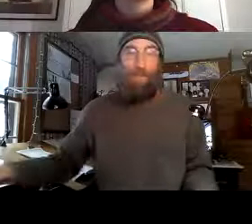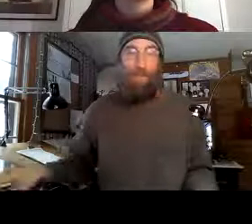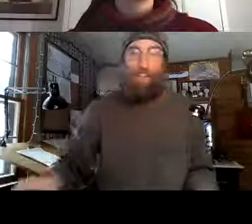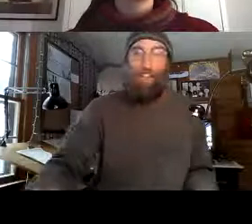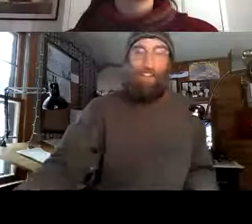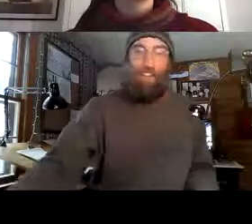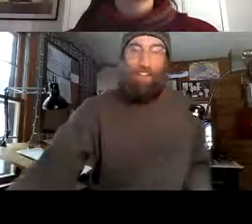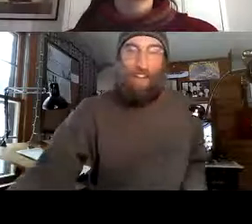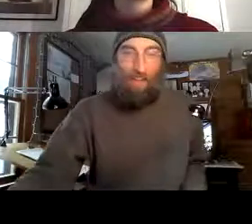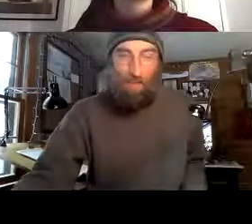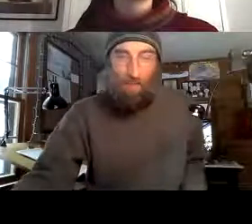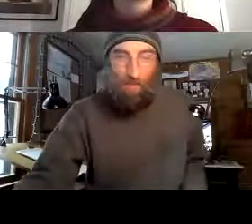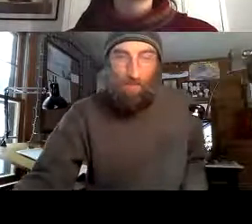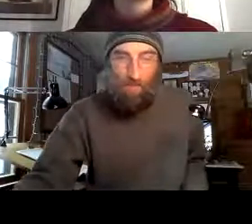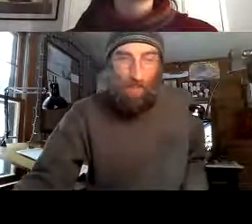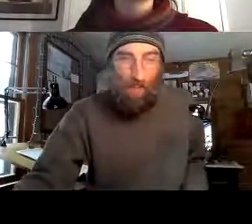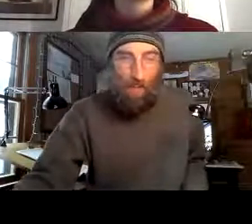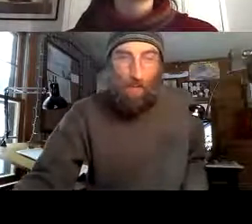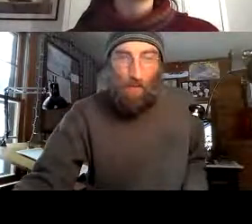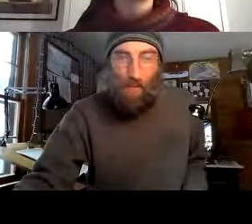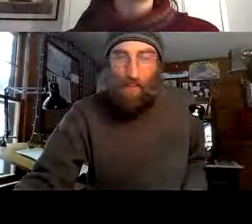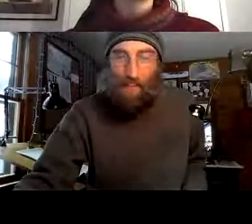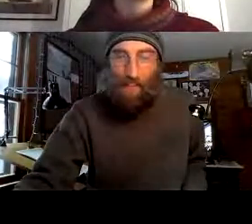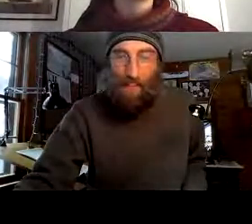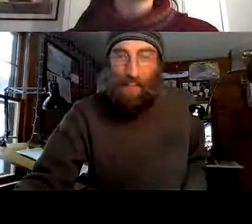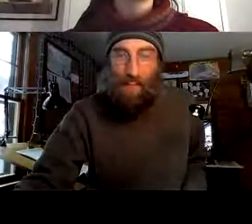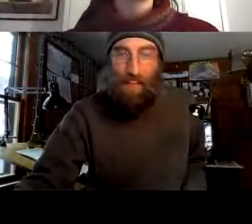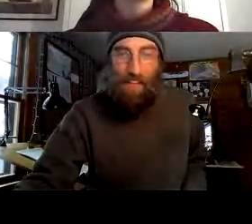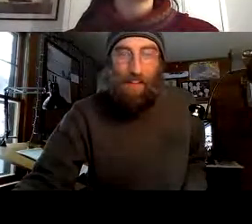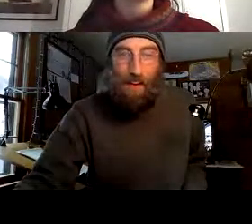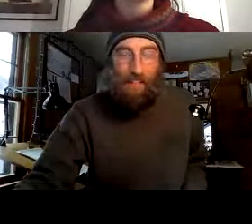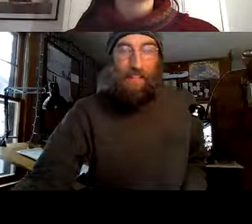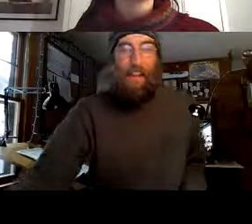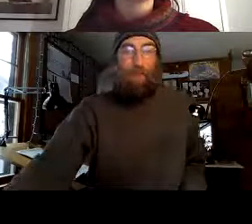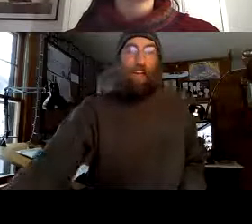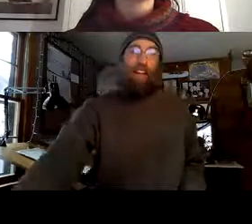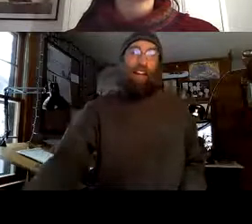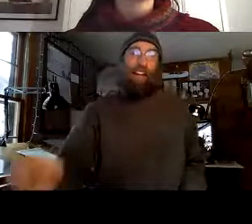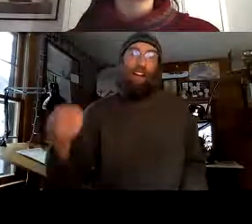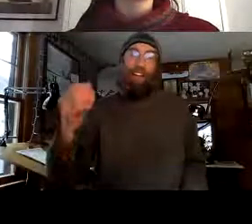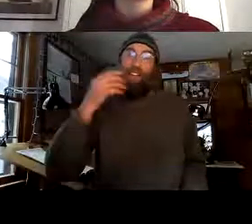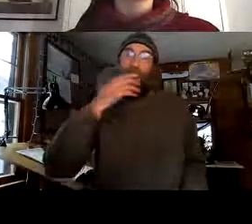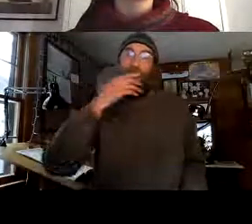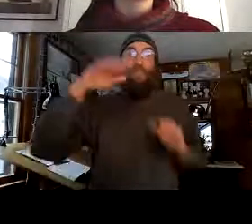we missing here? Um, so that's, that's, in some ways I'm glad, uh, I'm glad